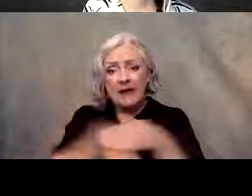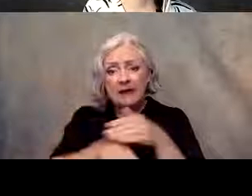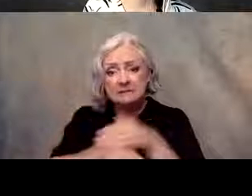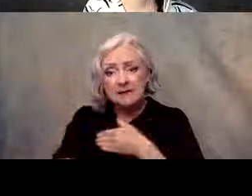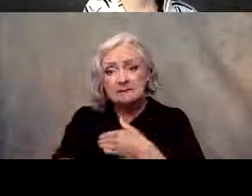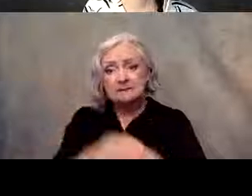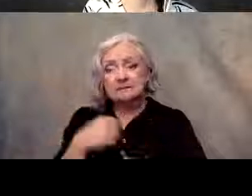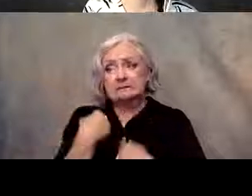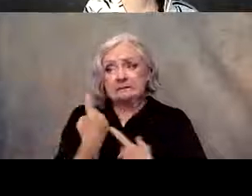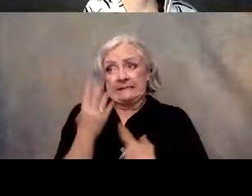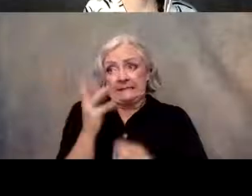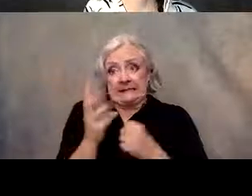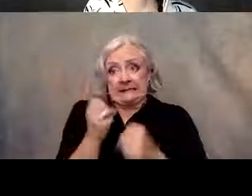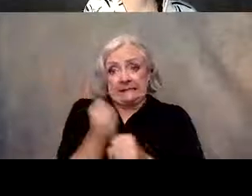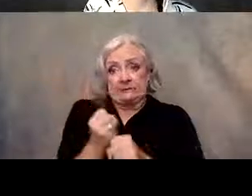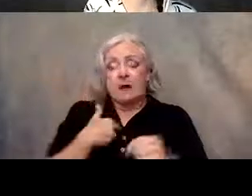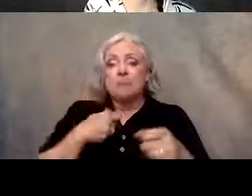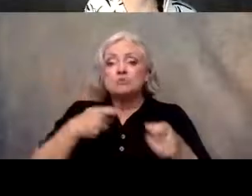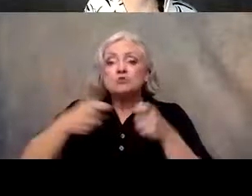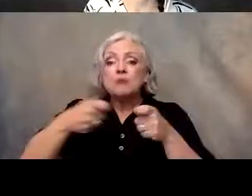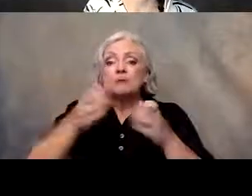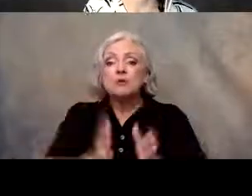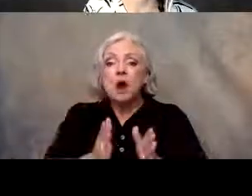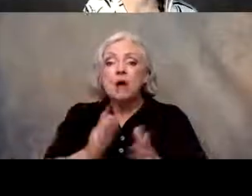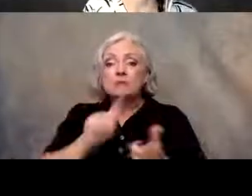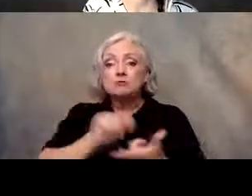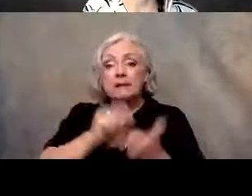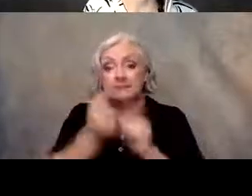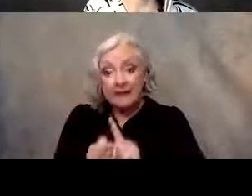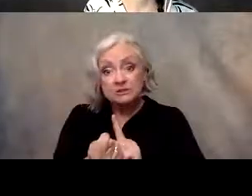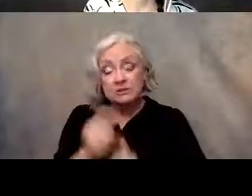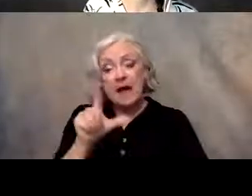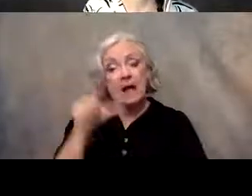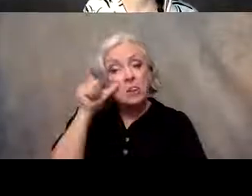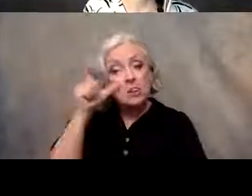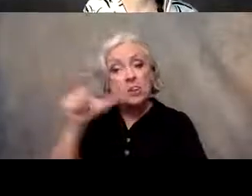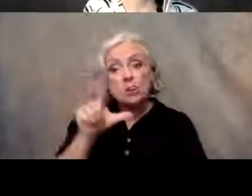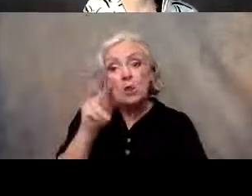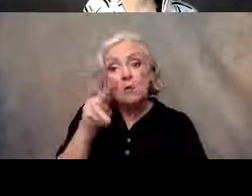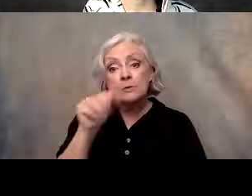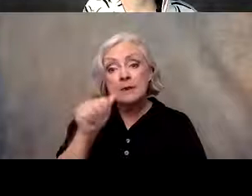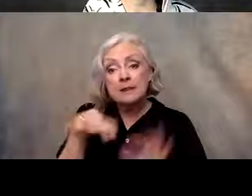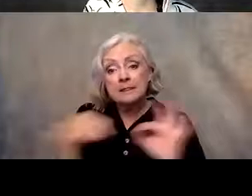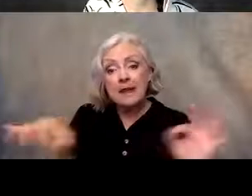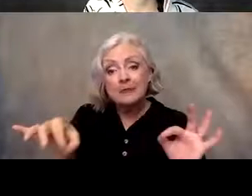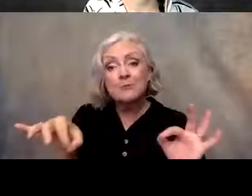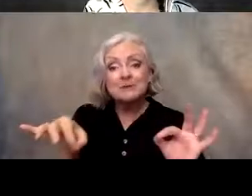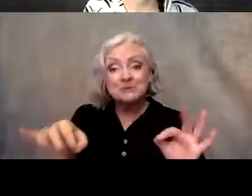I have been the Director of Translation at LUNA Language Services. I'm a big fan of pastries, state parks and farmer's markets.